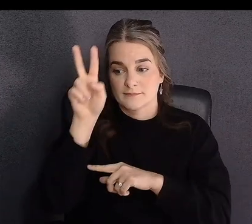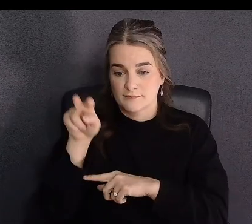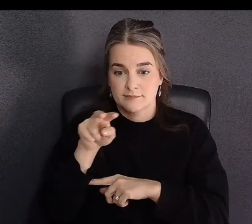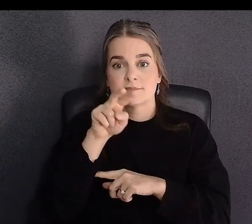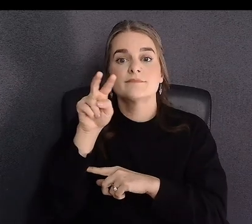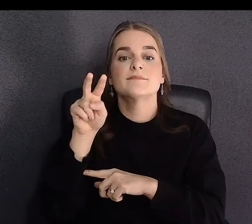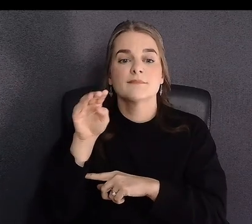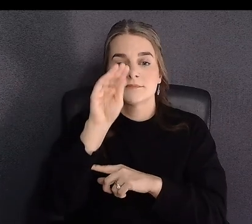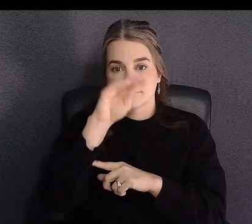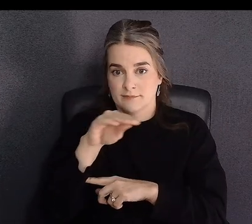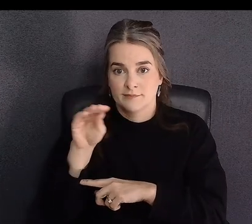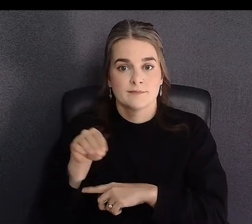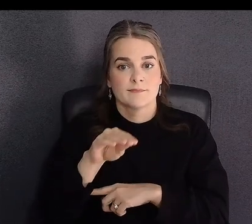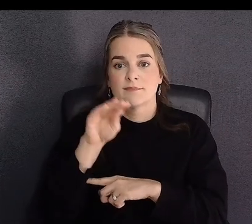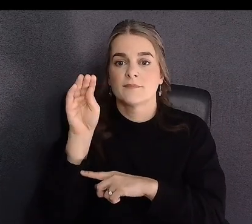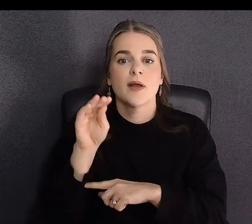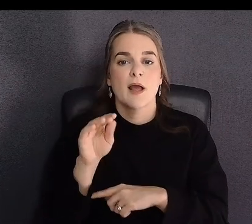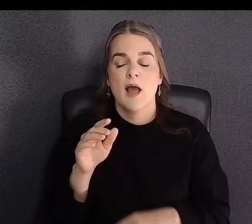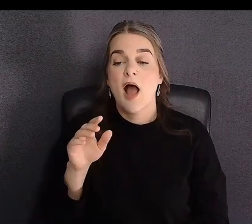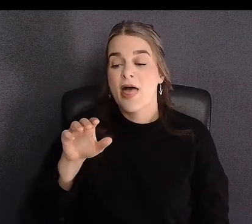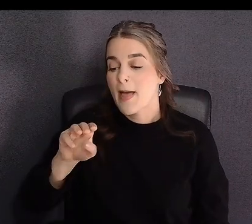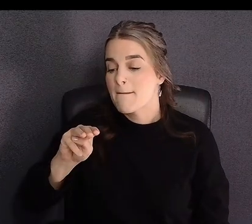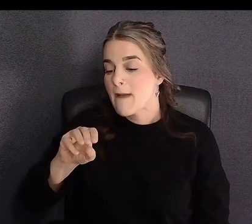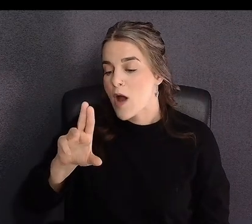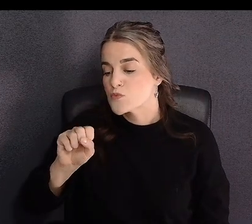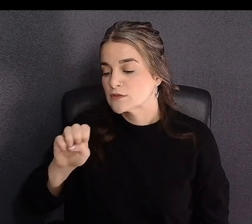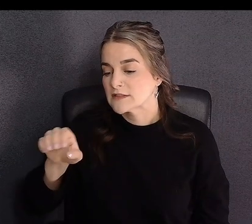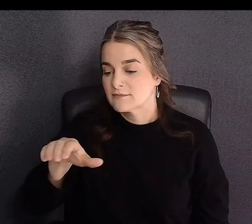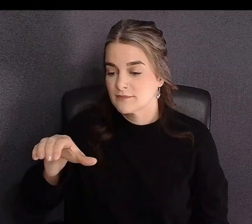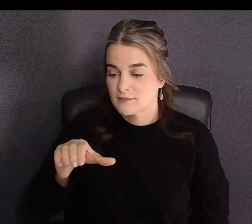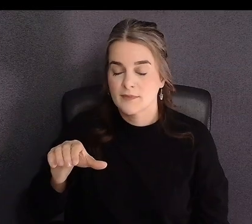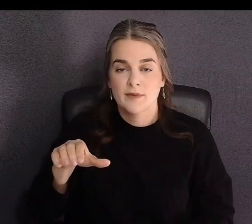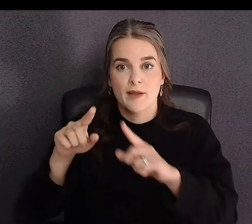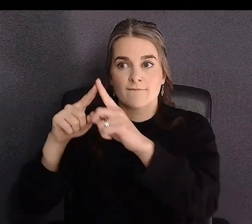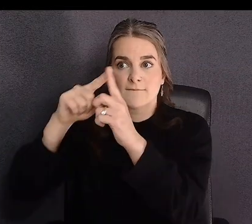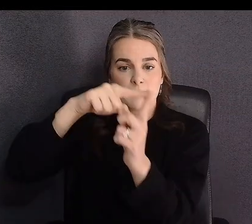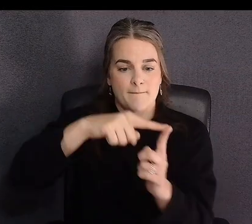You do need a little bit good cervical range of motion.